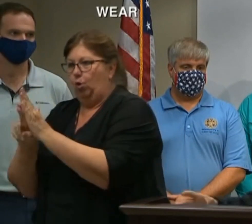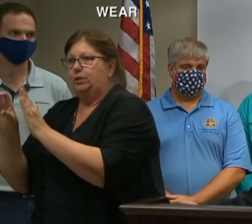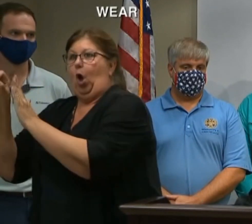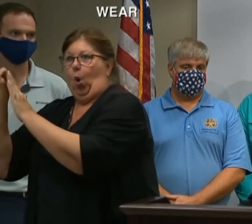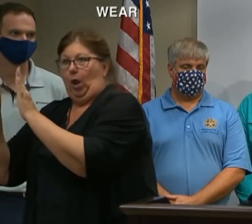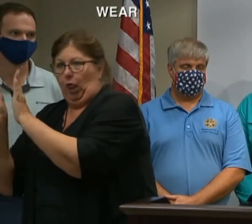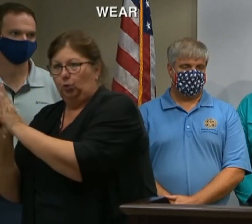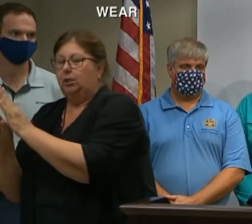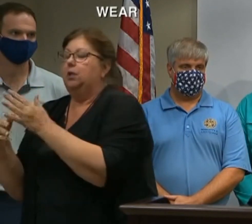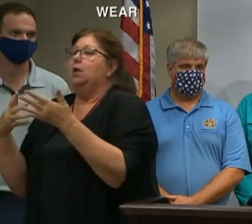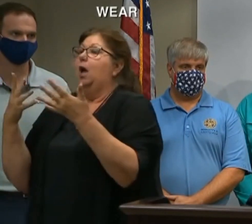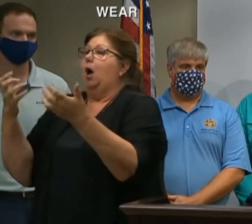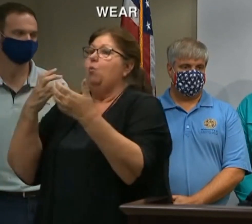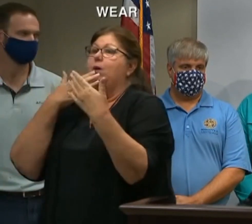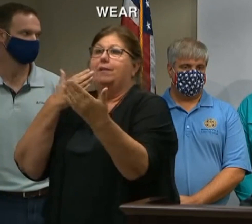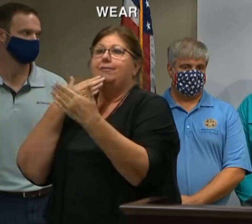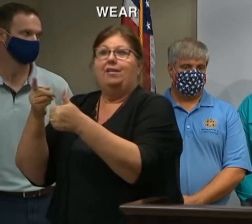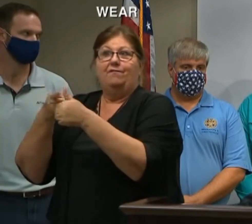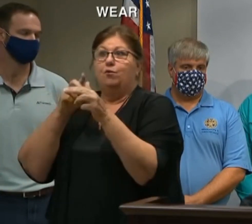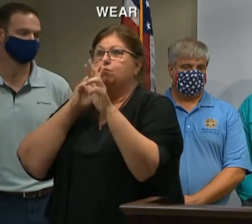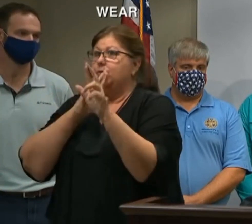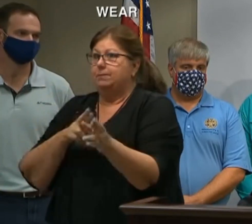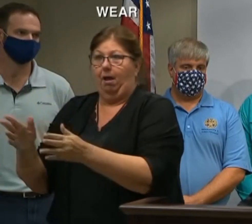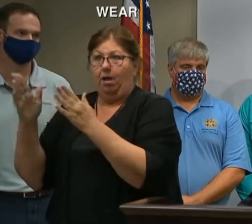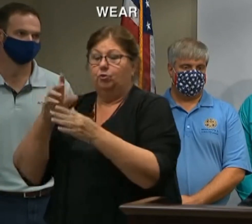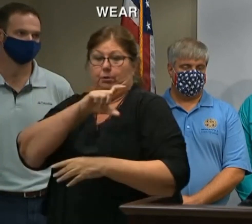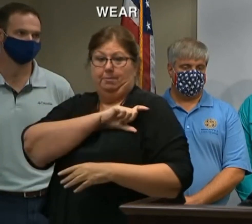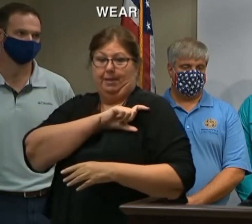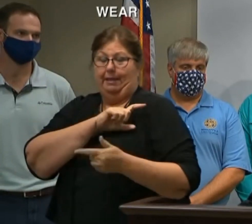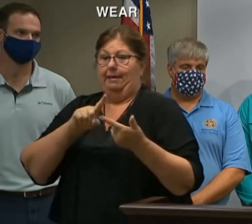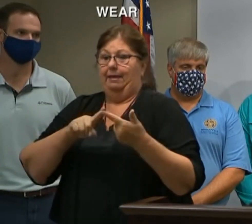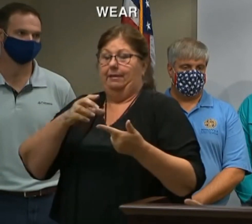want to thank our first responders the police fire the swift water rescue